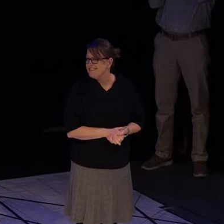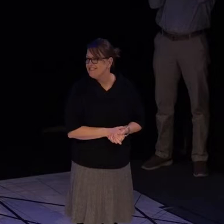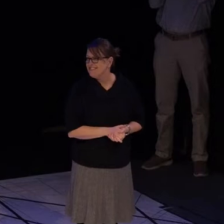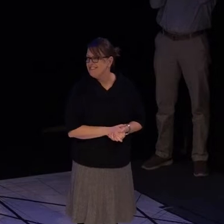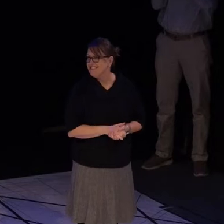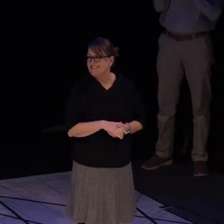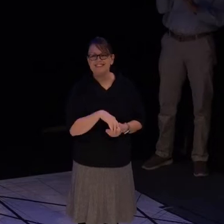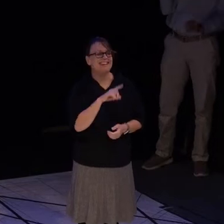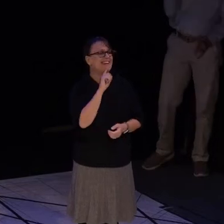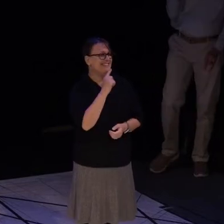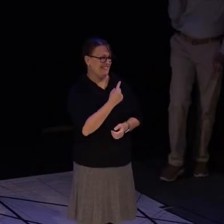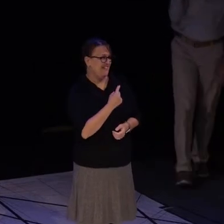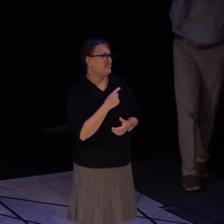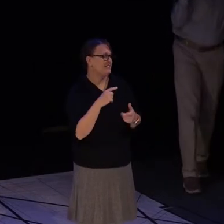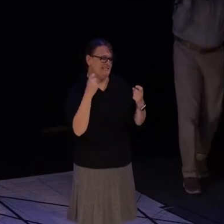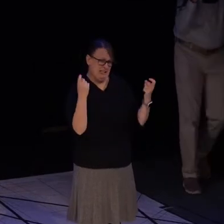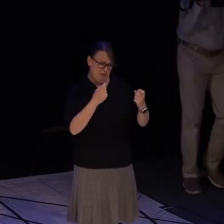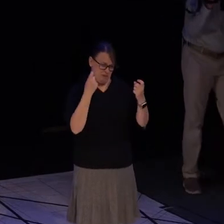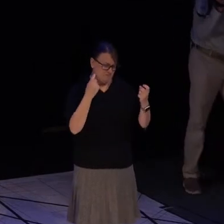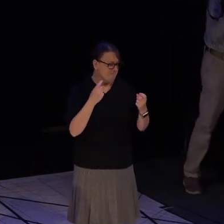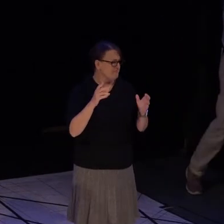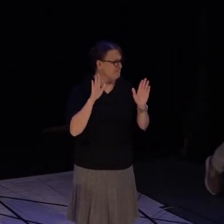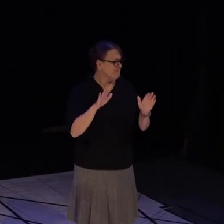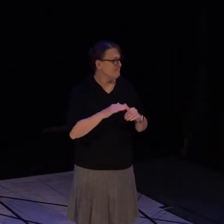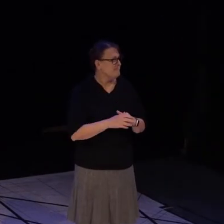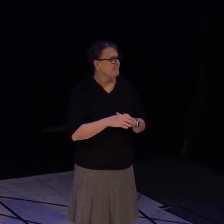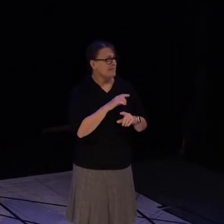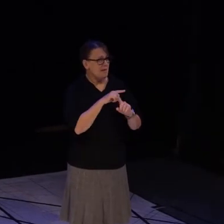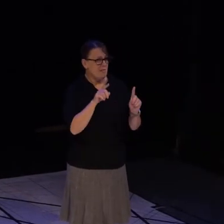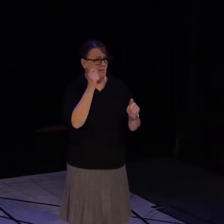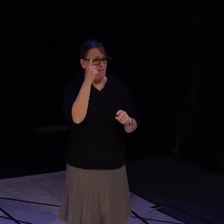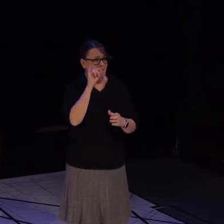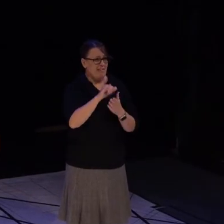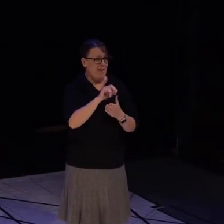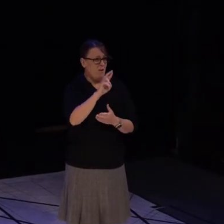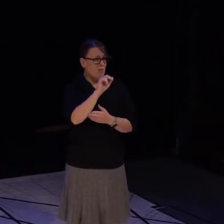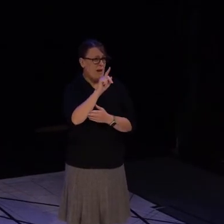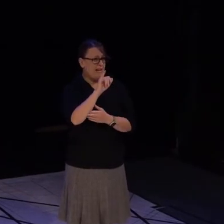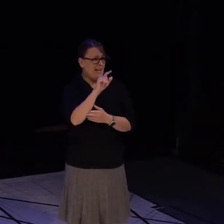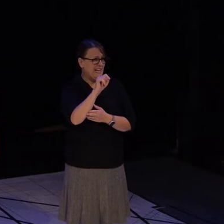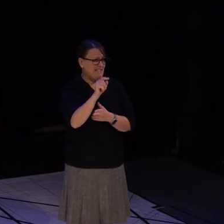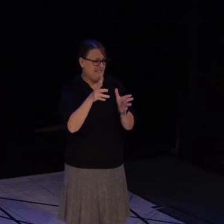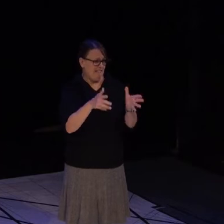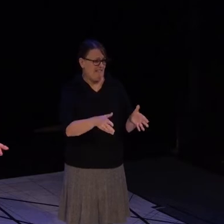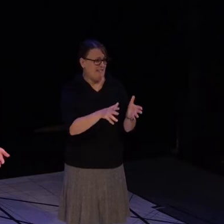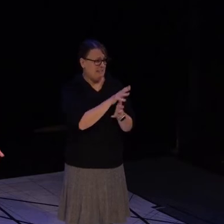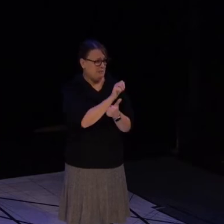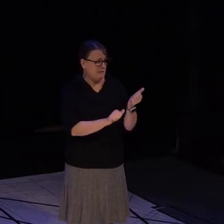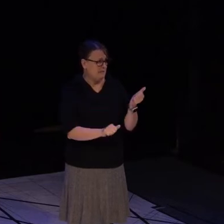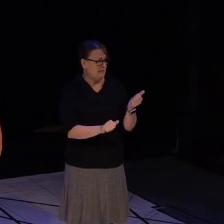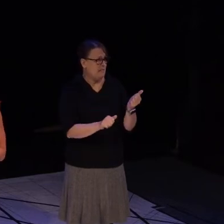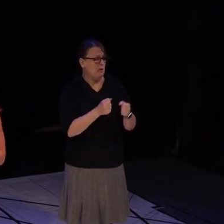Definitely something to celebrate. But that radiation has left a lot of damage and has lead to progressive vision loss